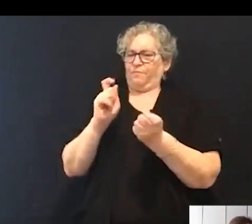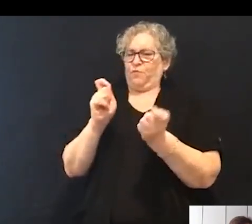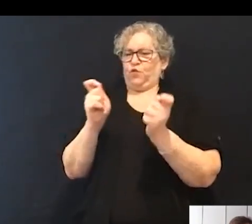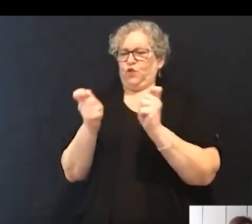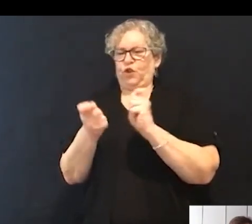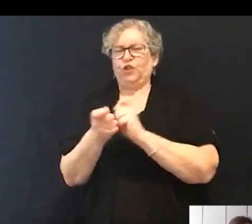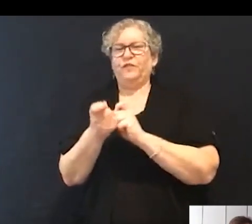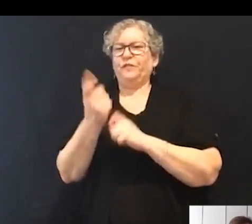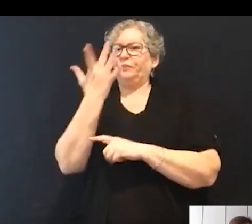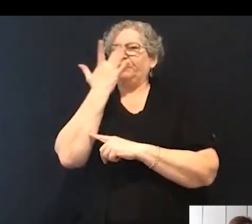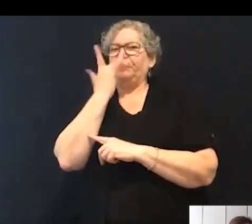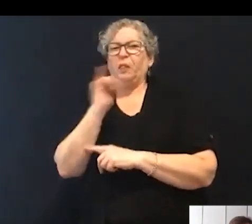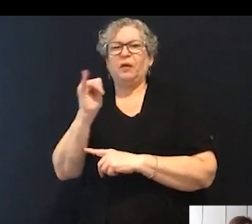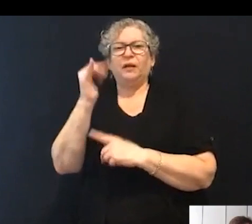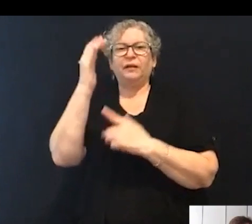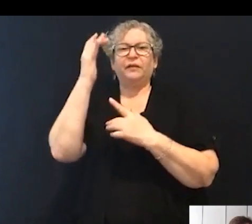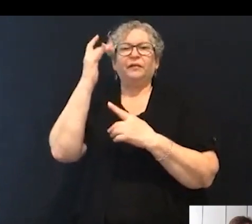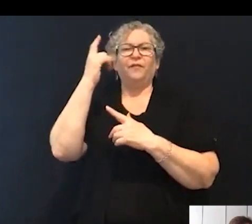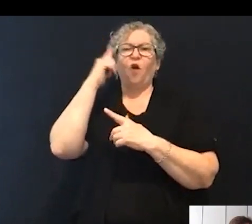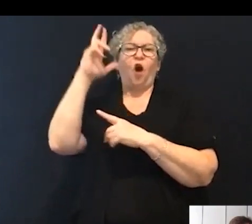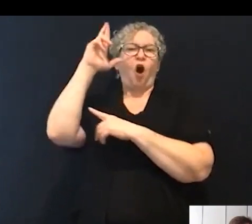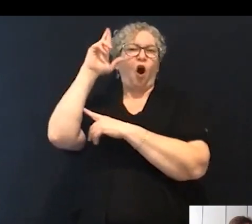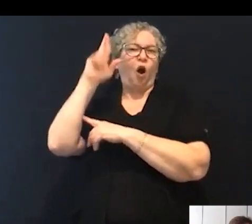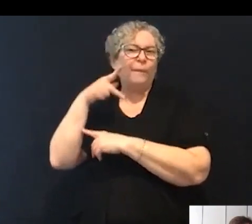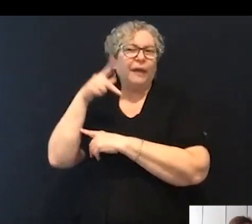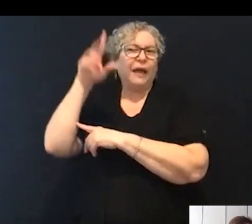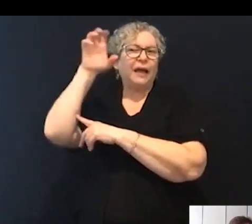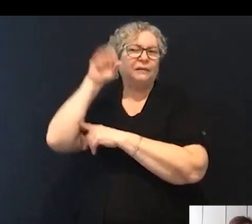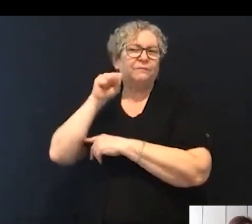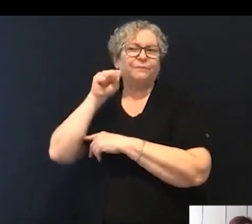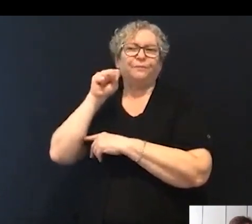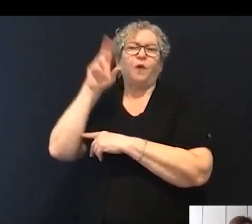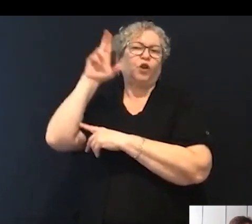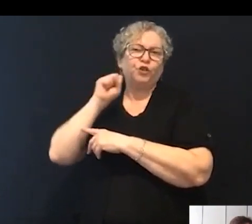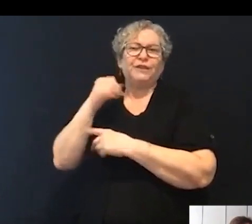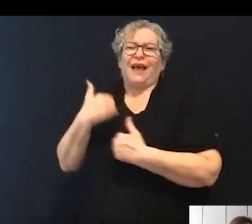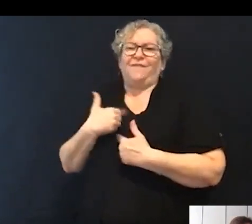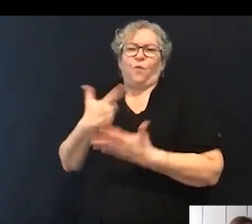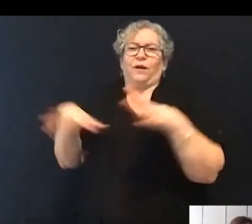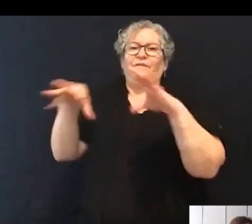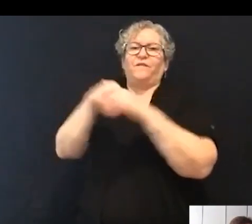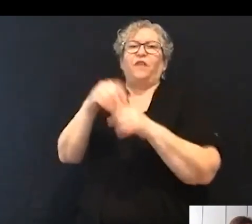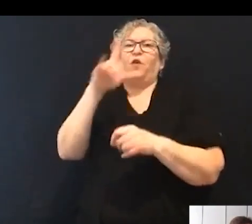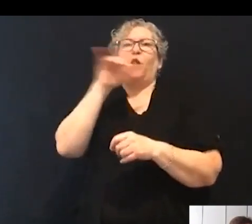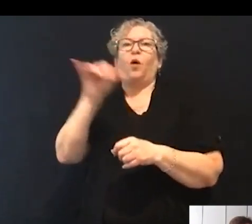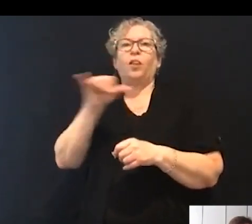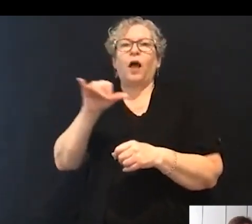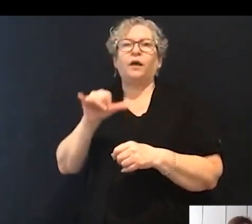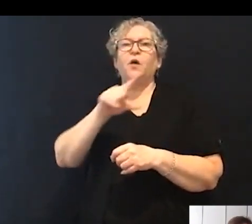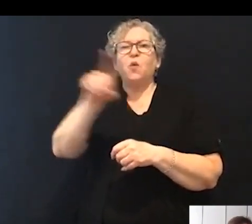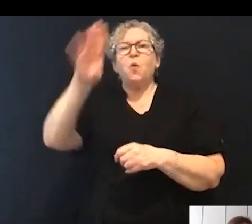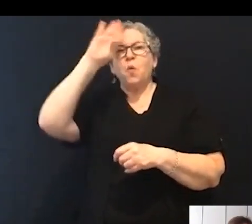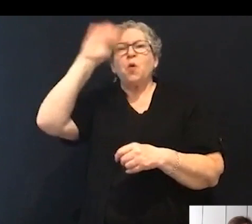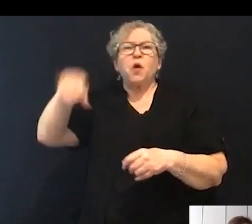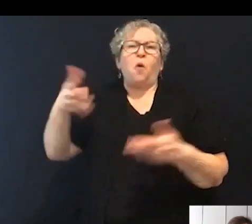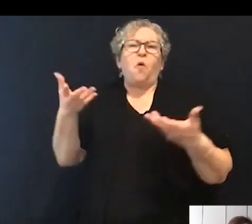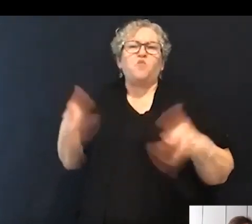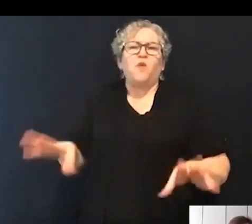that Usher and retinitis pigmentosa patients have? You all very well know that. This is just for recapitulation.